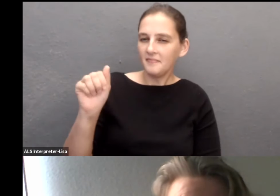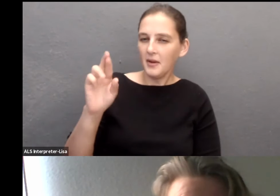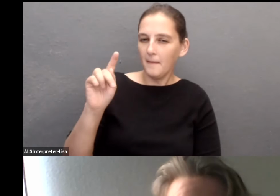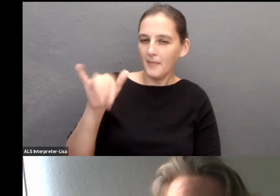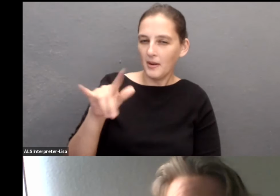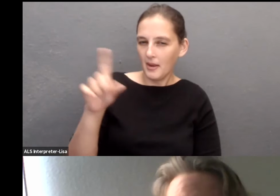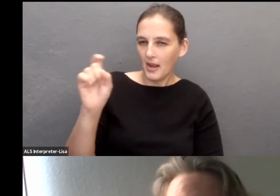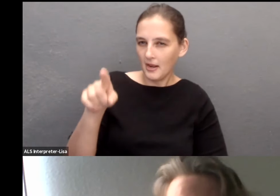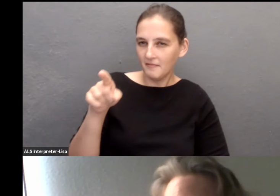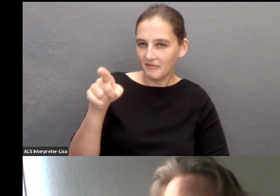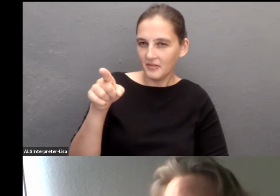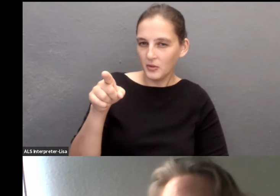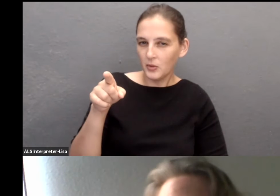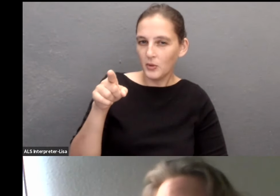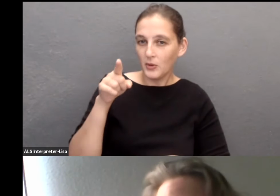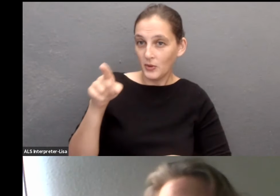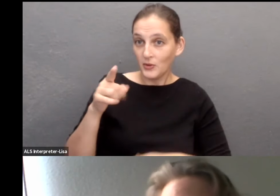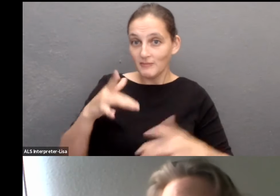I know you were excited to get the vaccine,